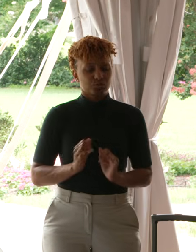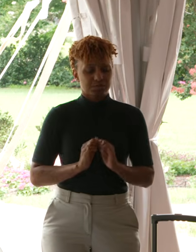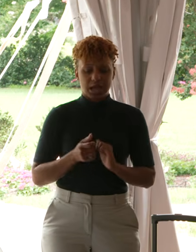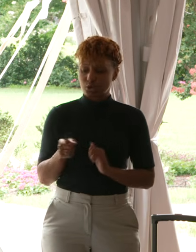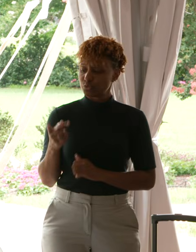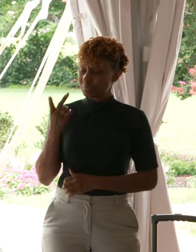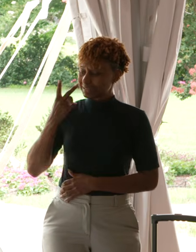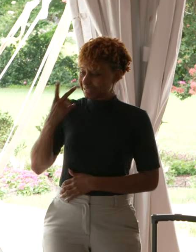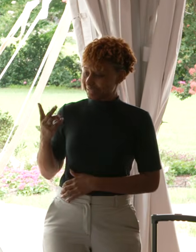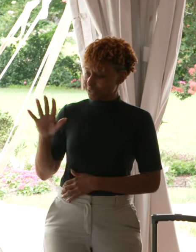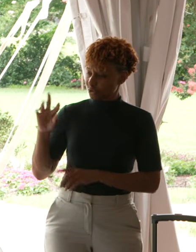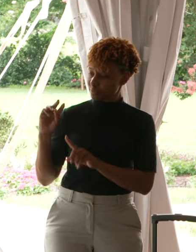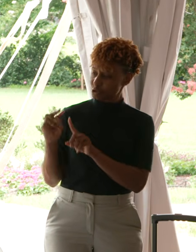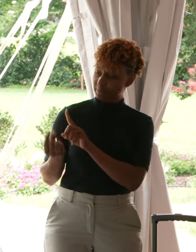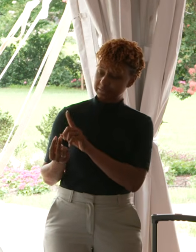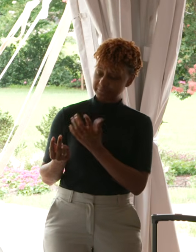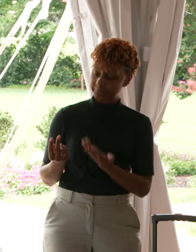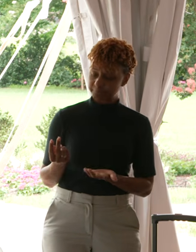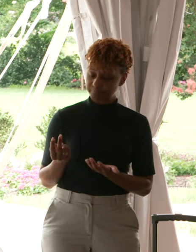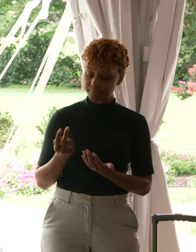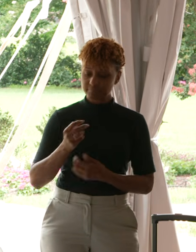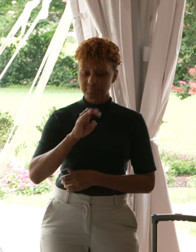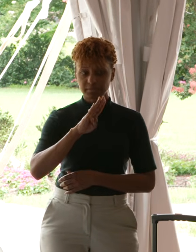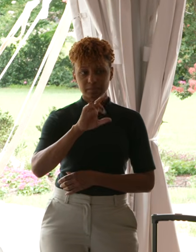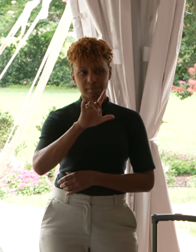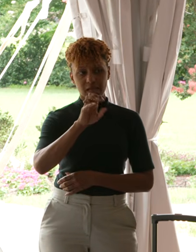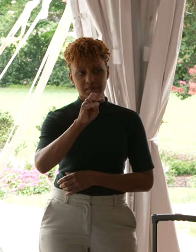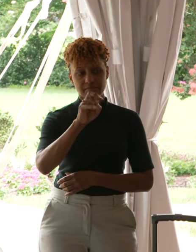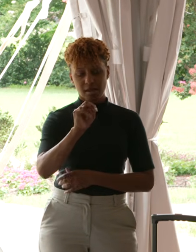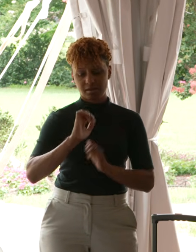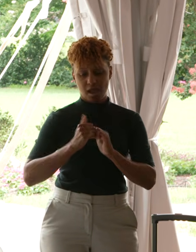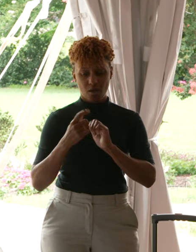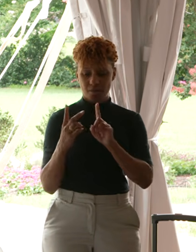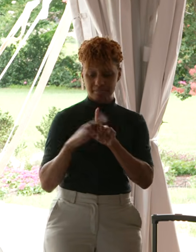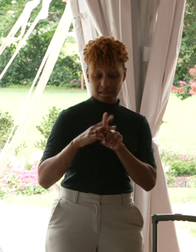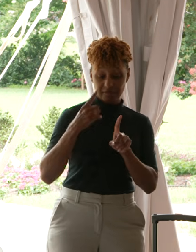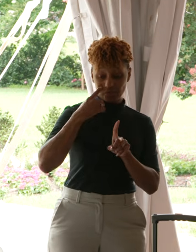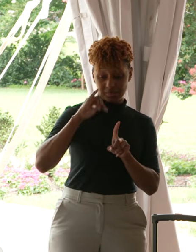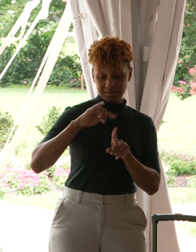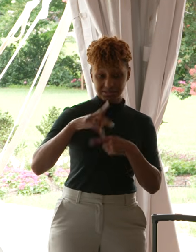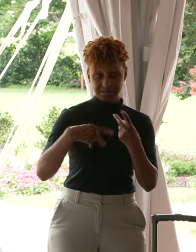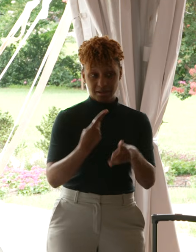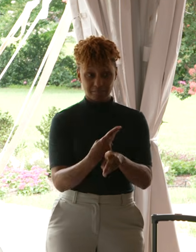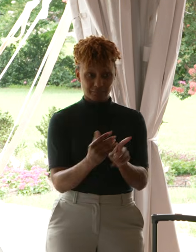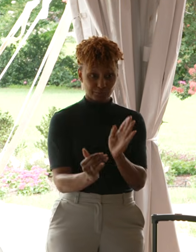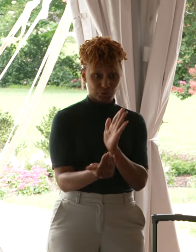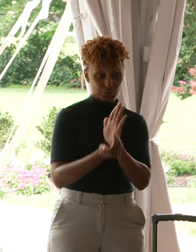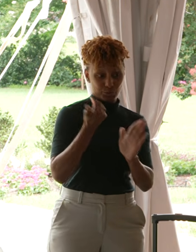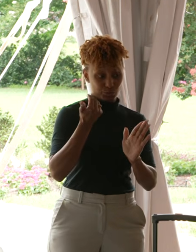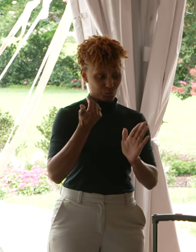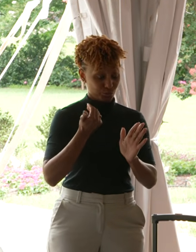principles applying to this type of innovation? Do they work? A few people have asked whether